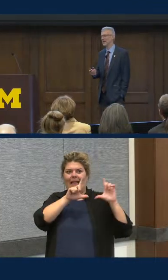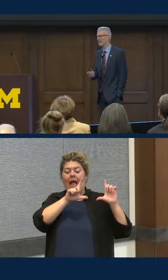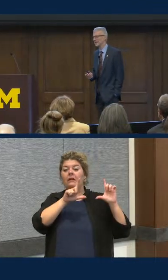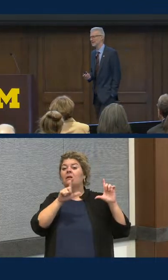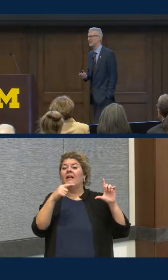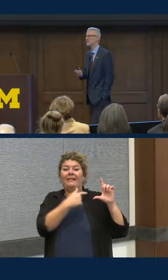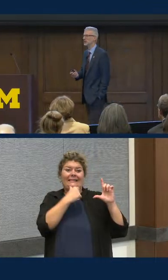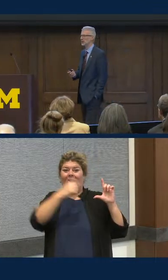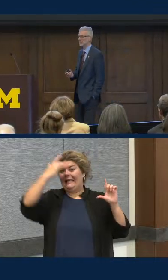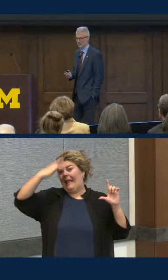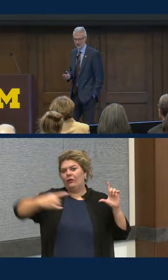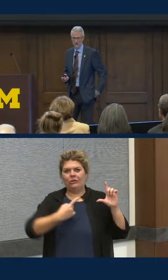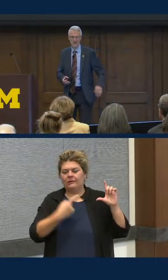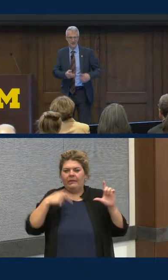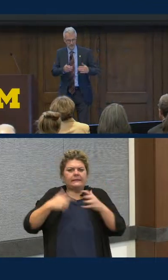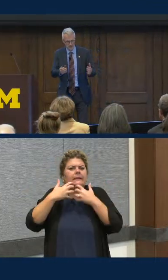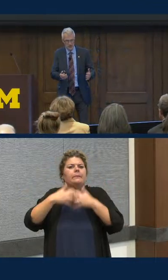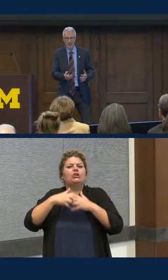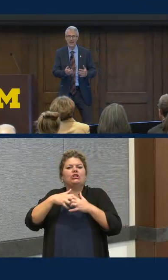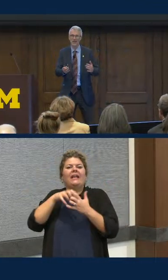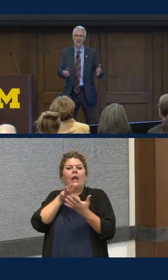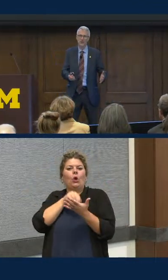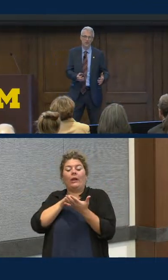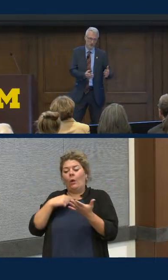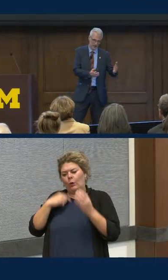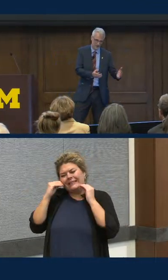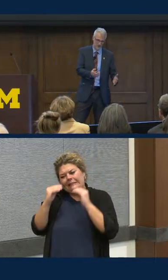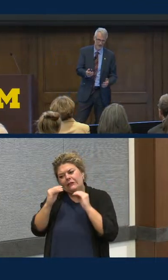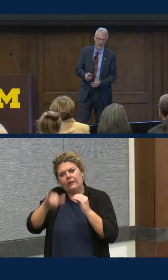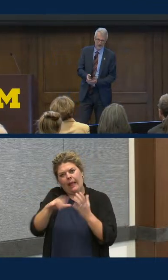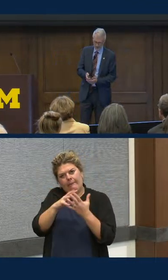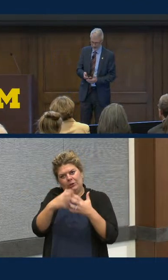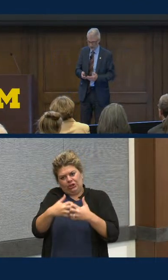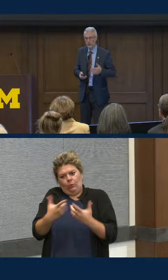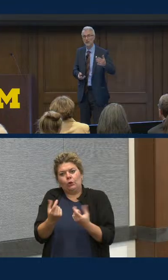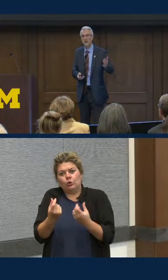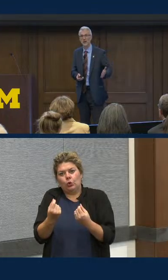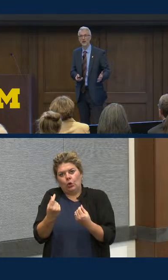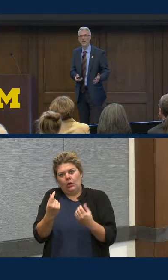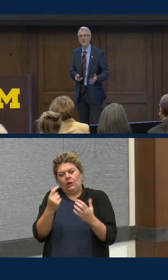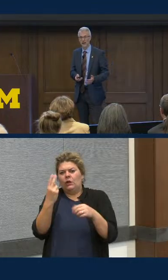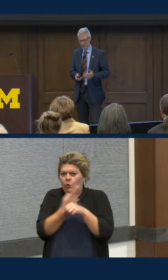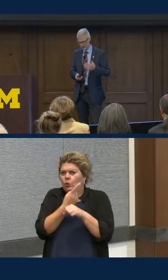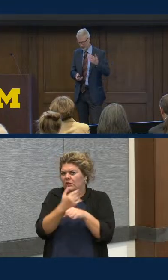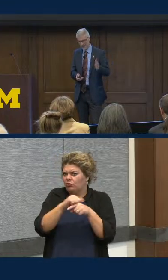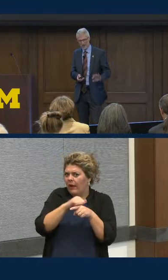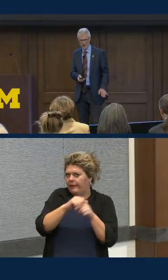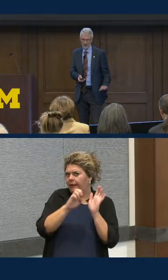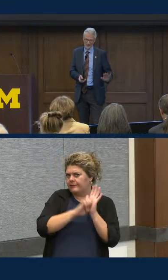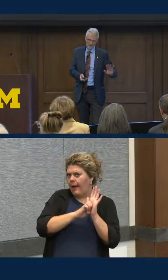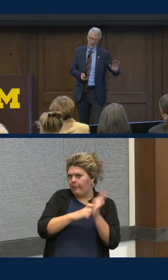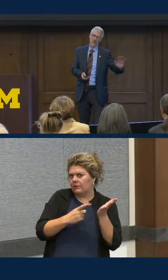as intelligence, this is machine learning and teaching it how to do the process using training